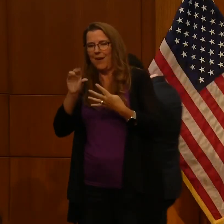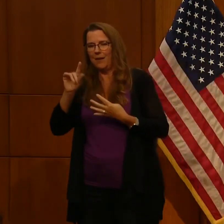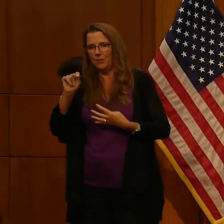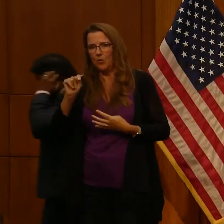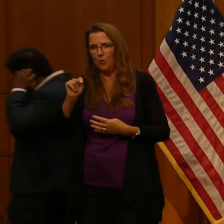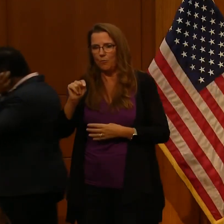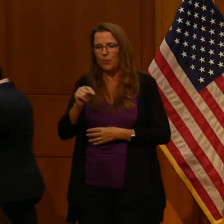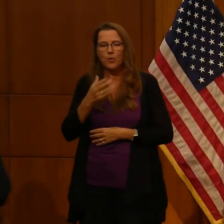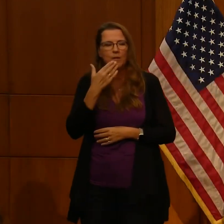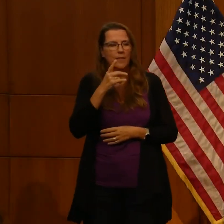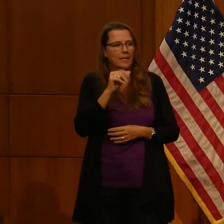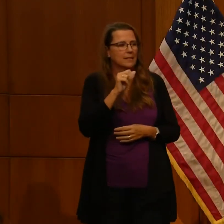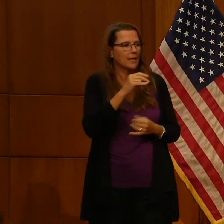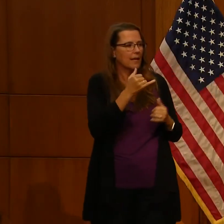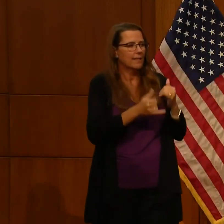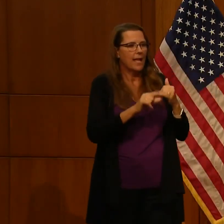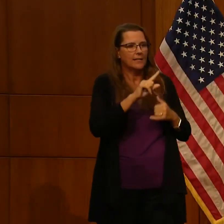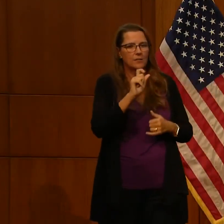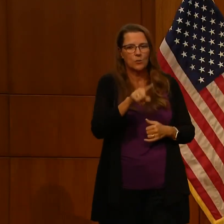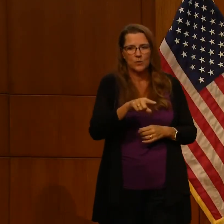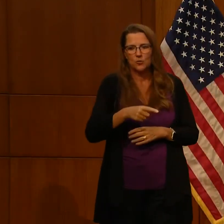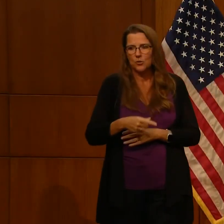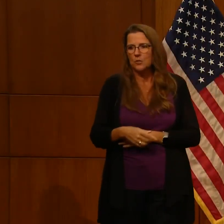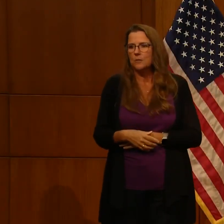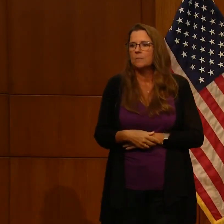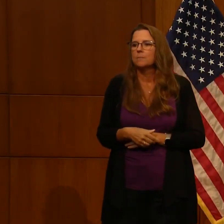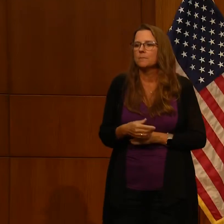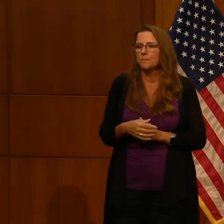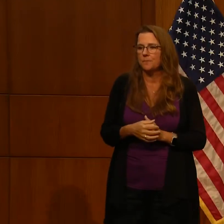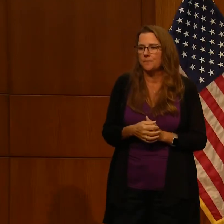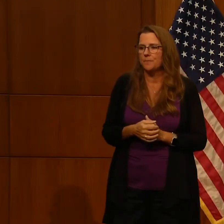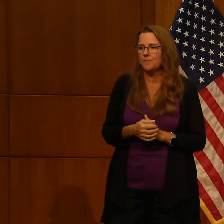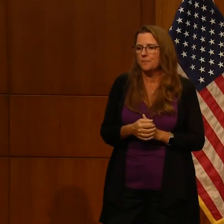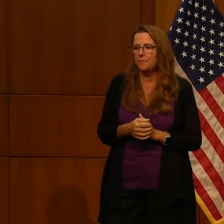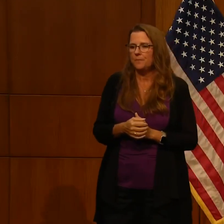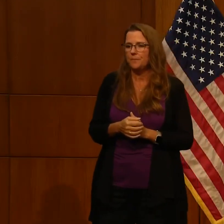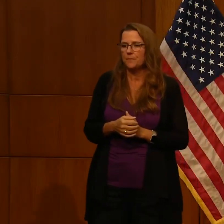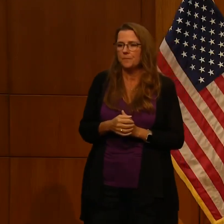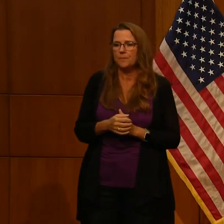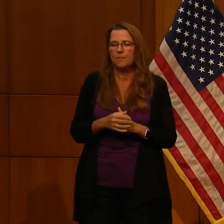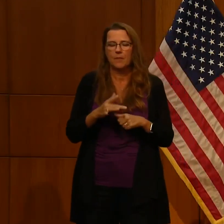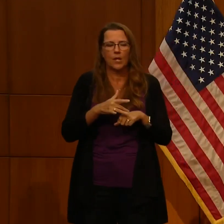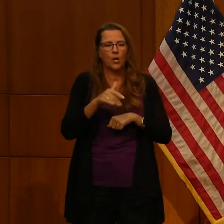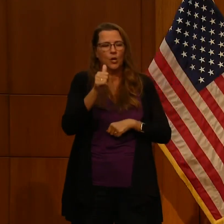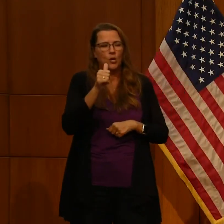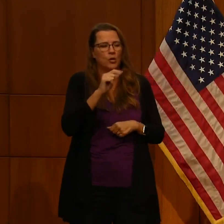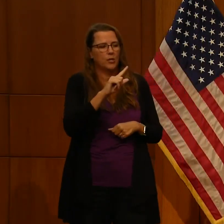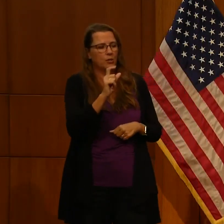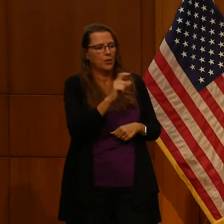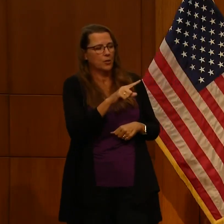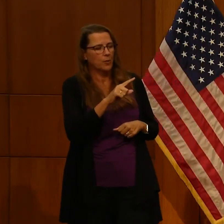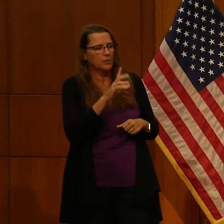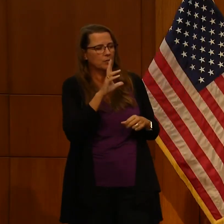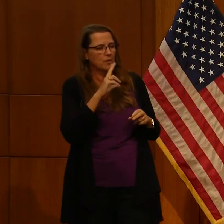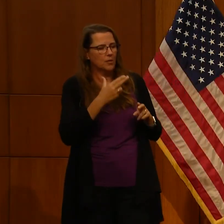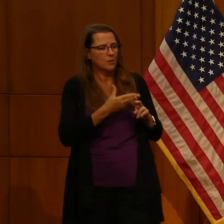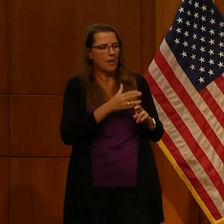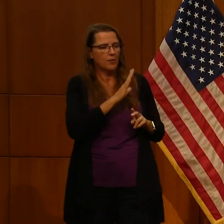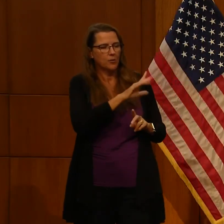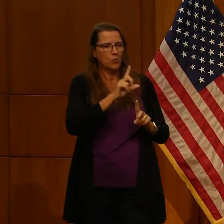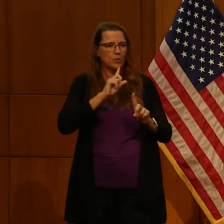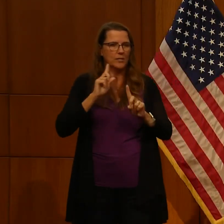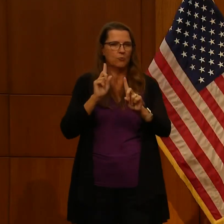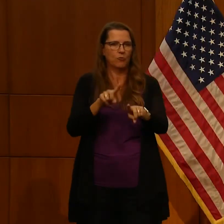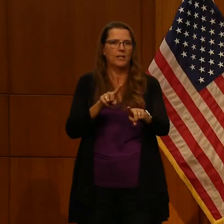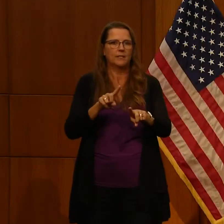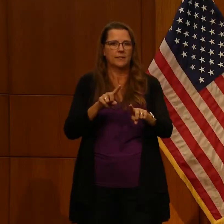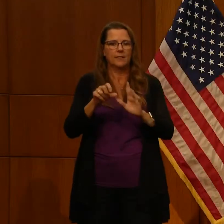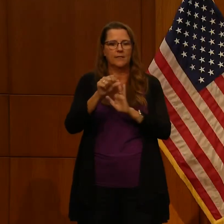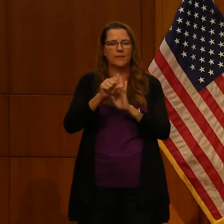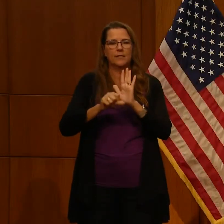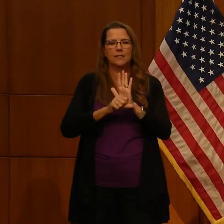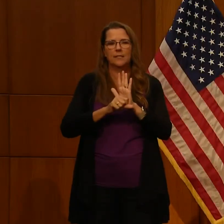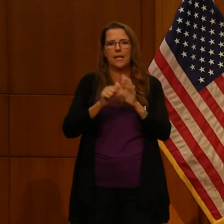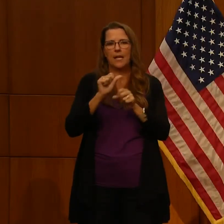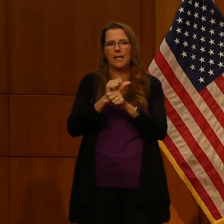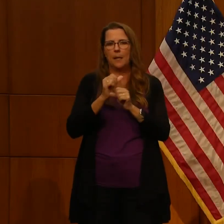OCTOBER. GOVERNOR. EARLIER